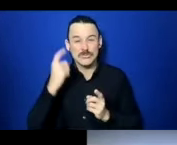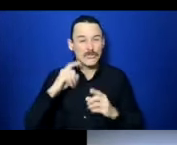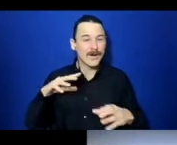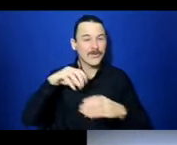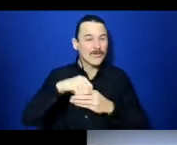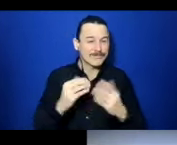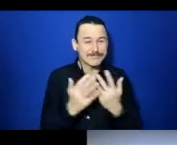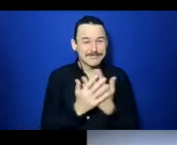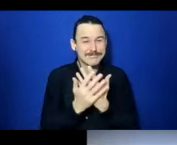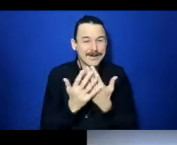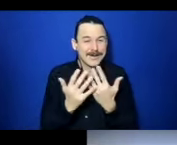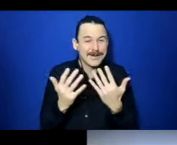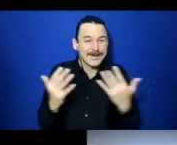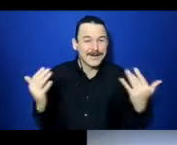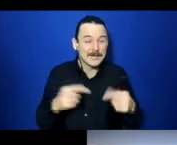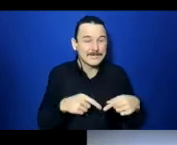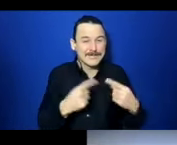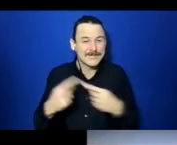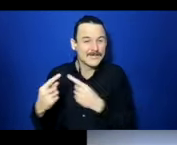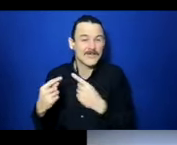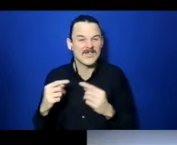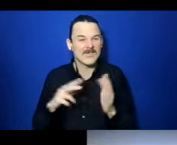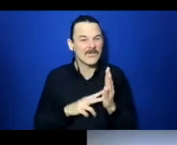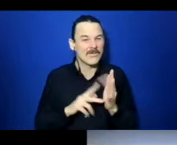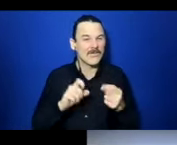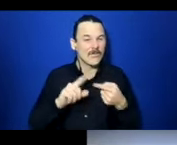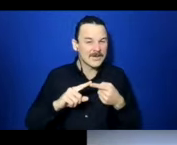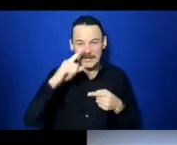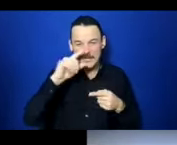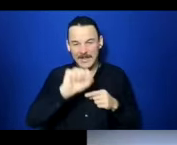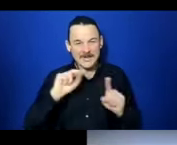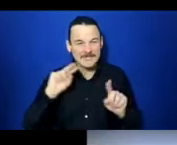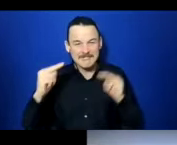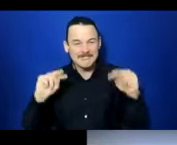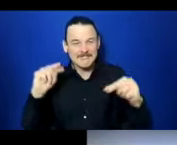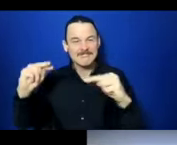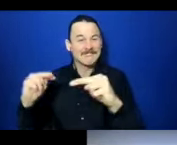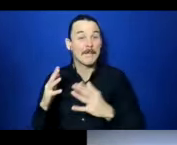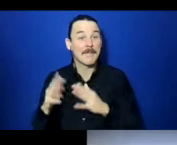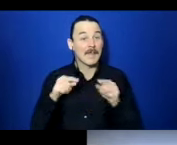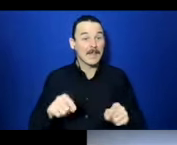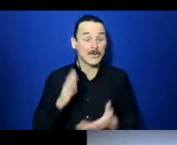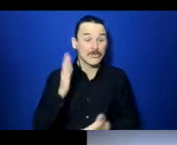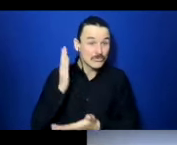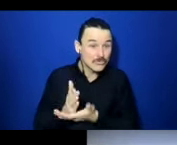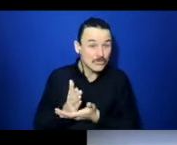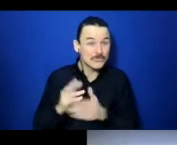as possible and that way we will make sure that we do have a truly smart city and smart environments.